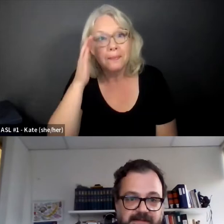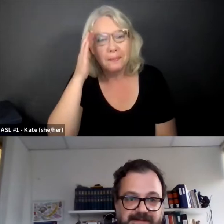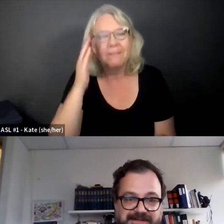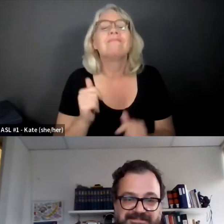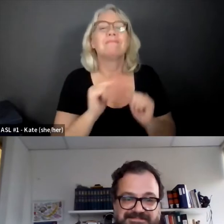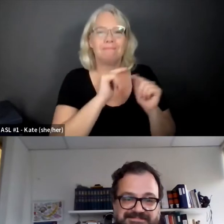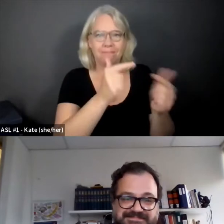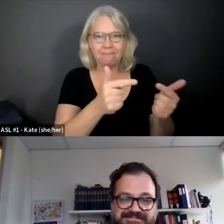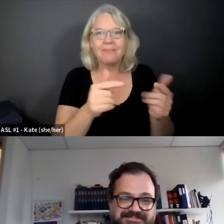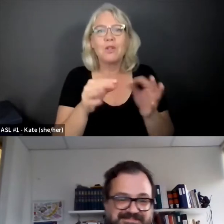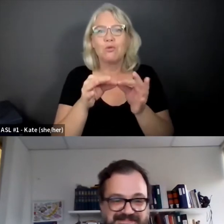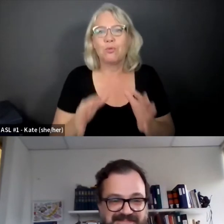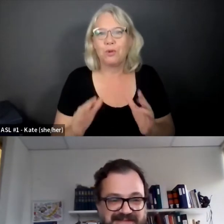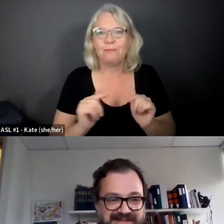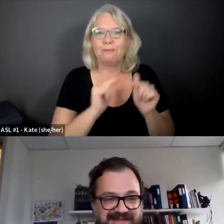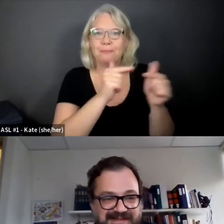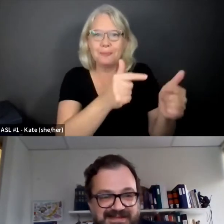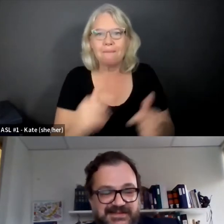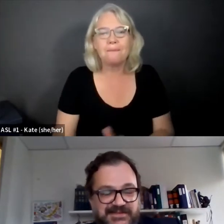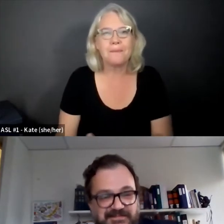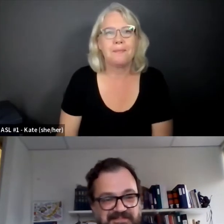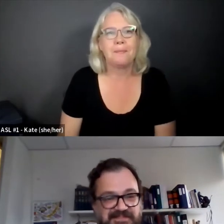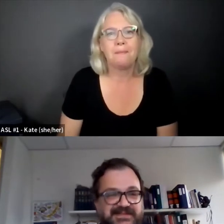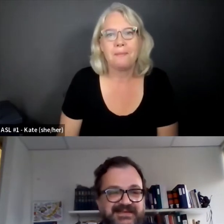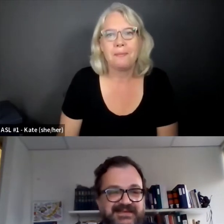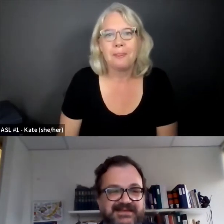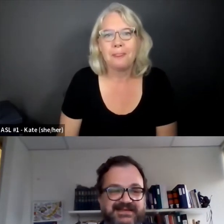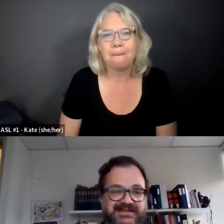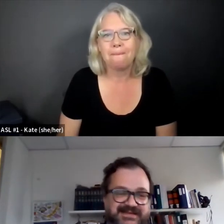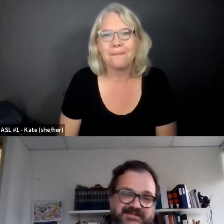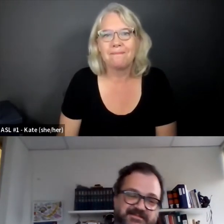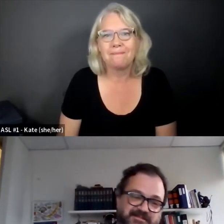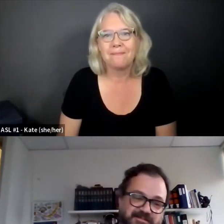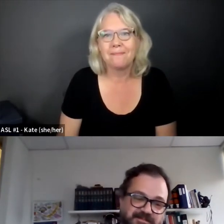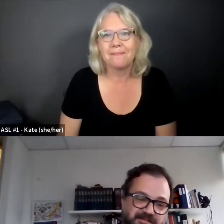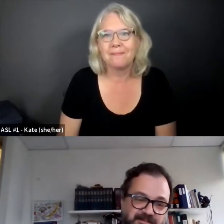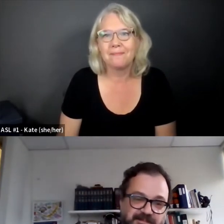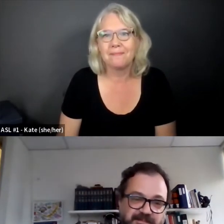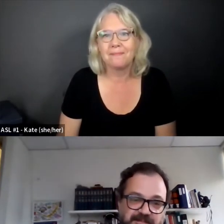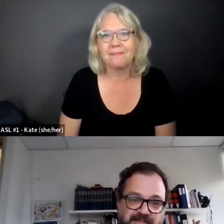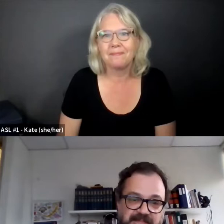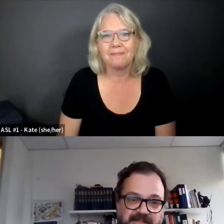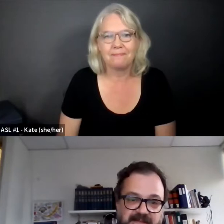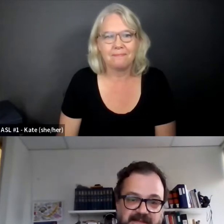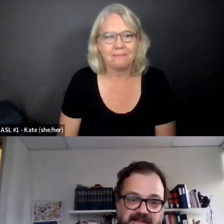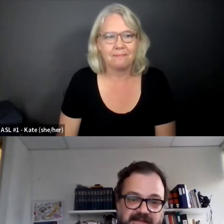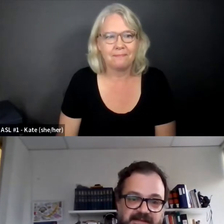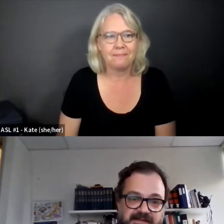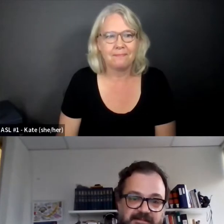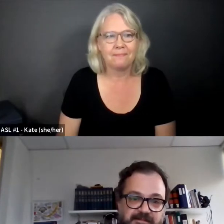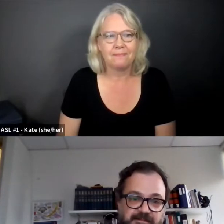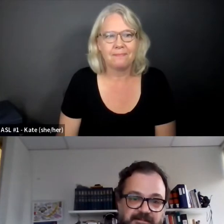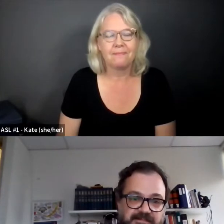I DON'T THINK I'LL BE ABLE TO FULFILL ALL OF THAT. I'M GRATEFUL THAT I GET TO HEAR YOU SAY THOSE THINGS.